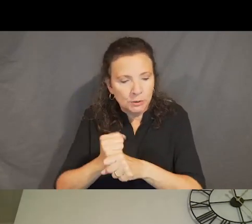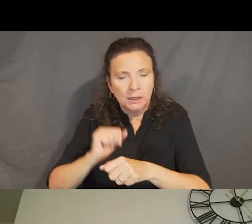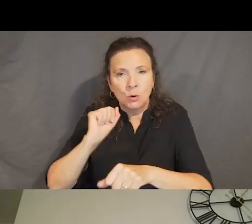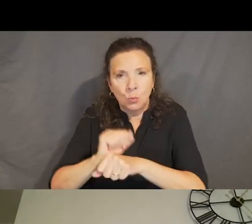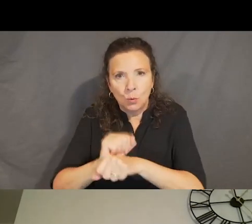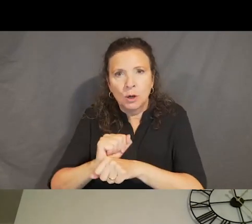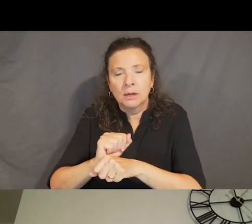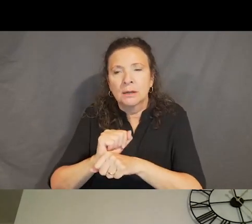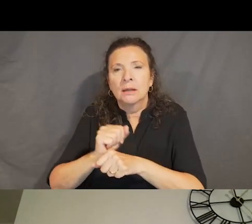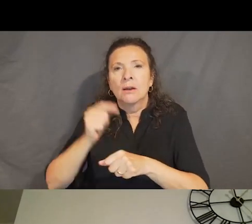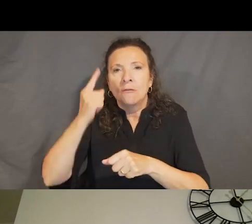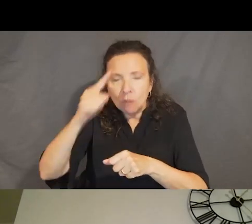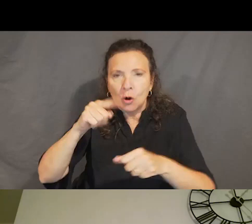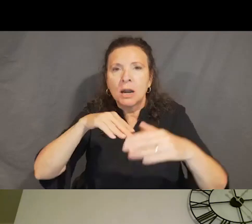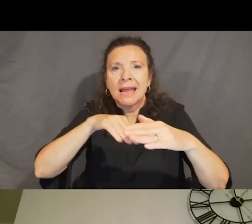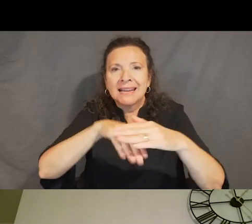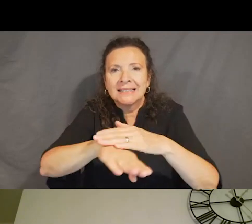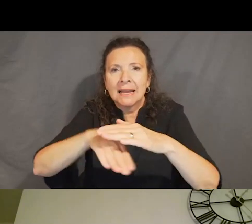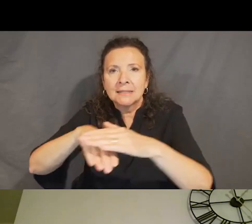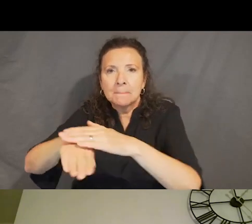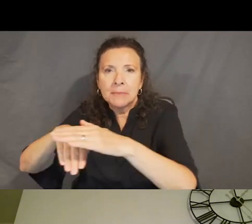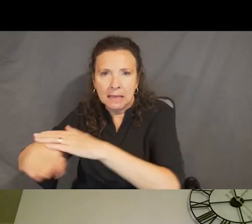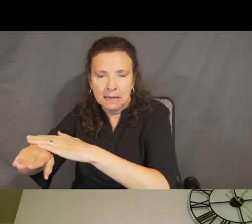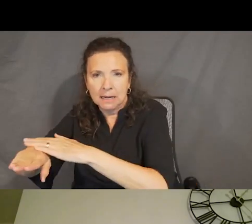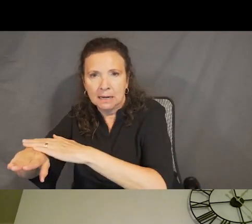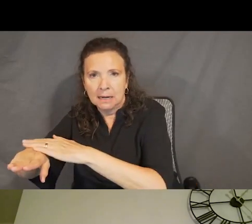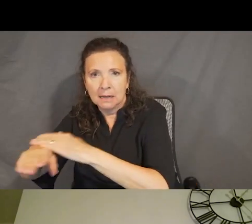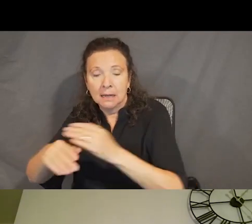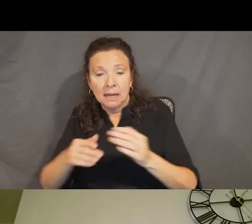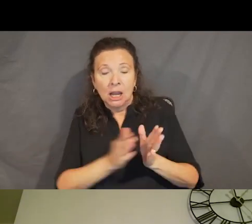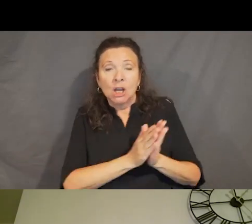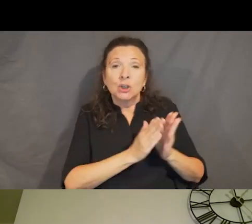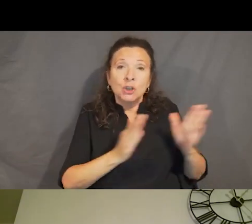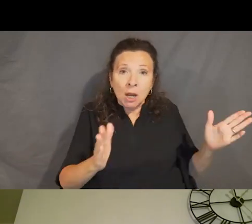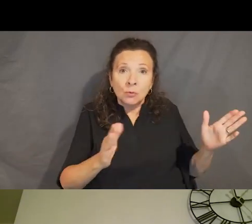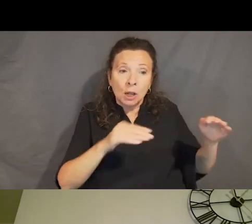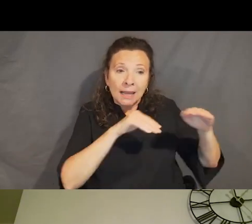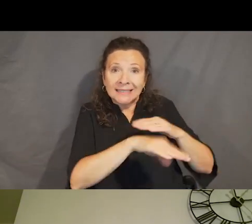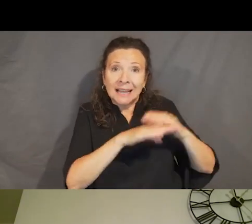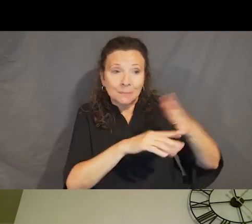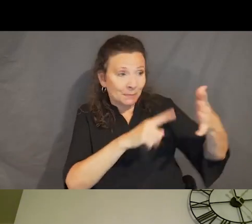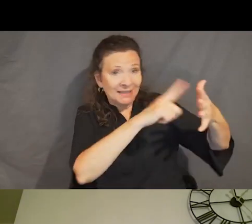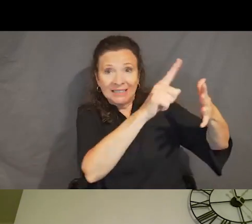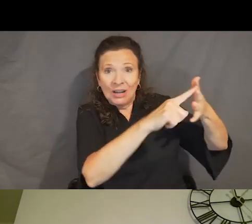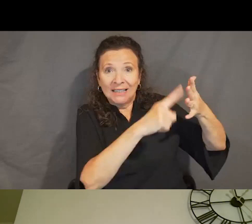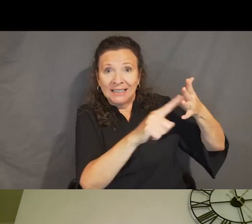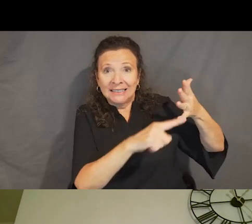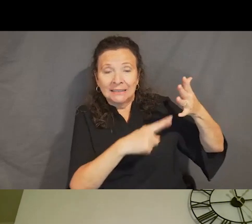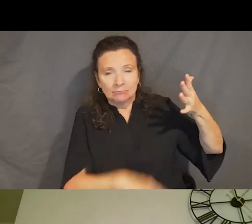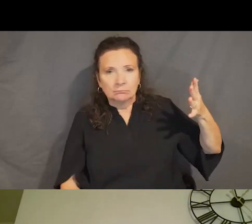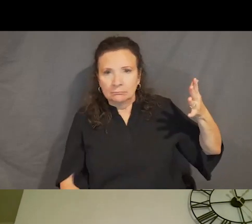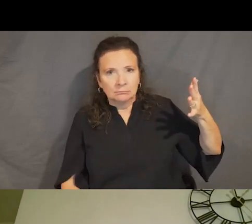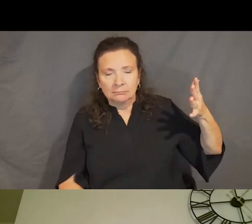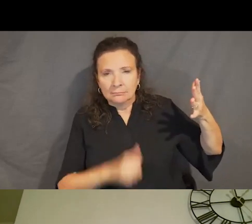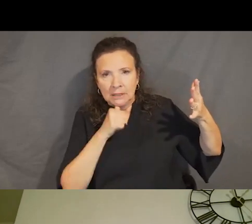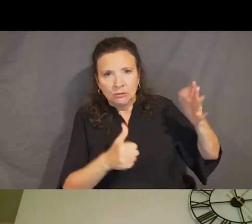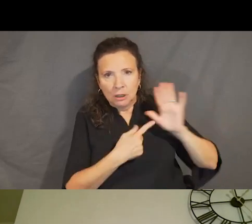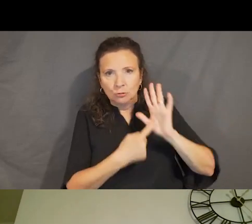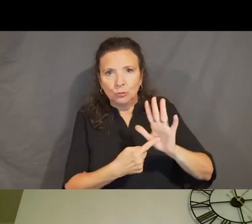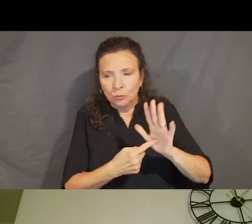General accessibility checklists don't address the work for each discipline on a team. But when